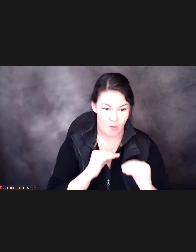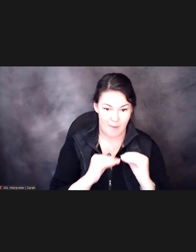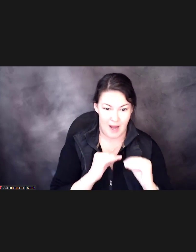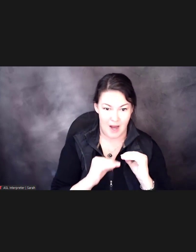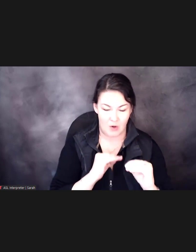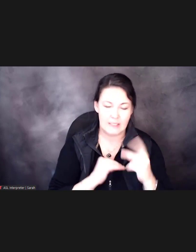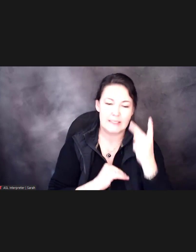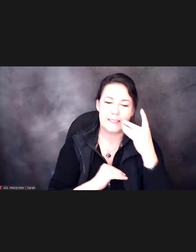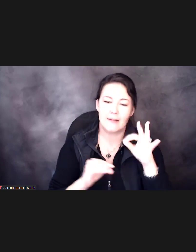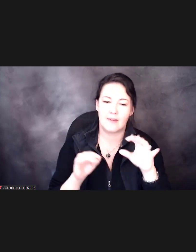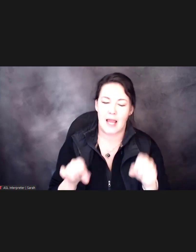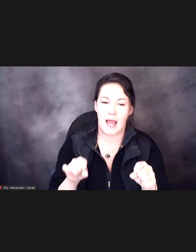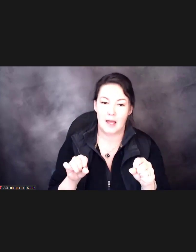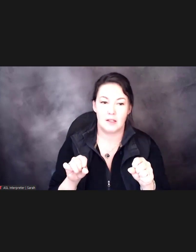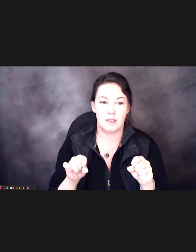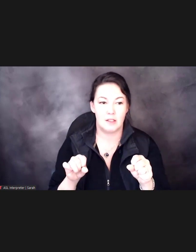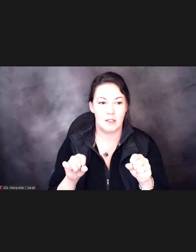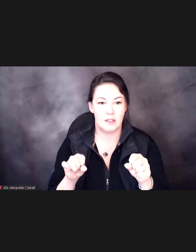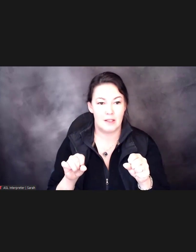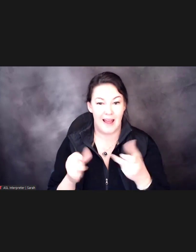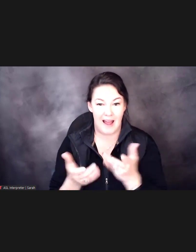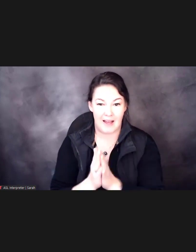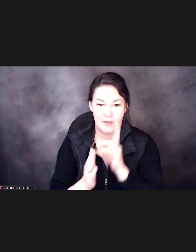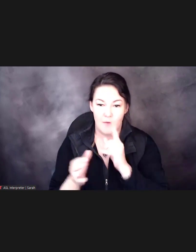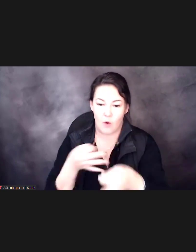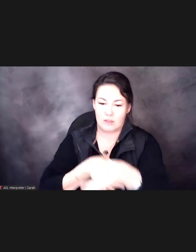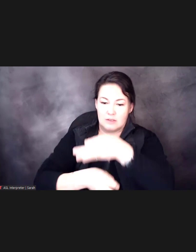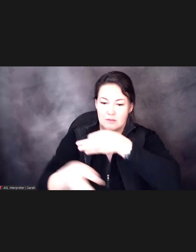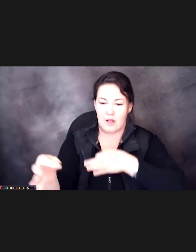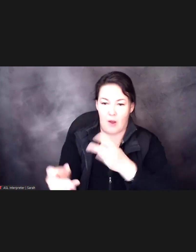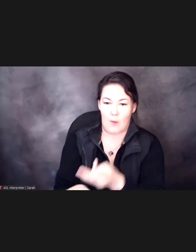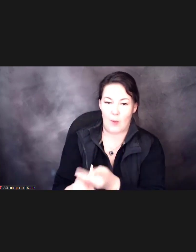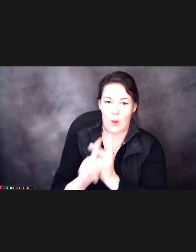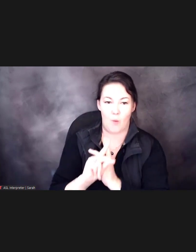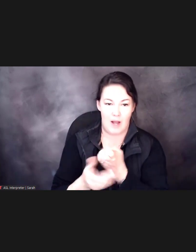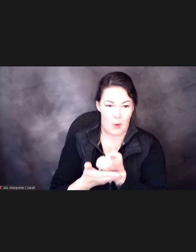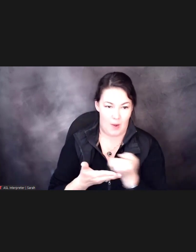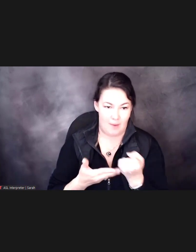um, see if you can address the option of getting a loaner piece of